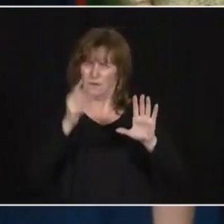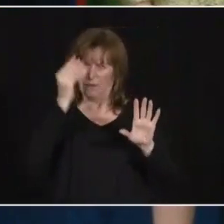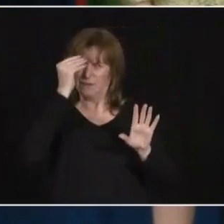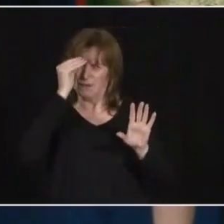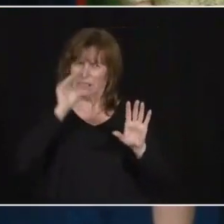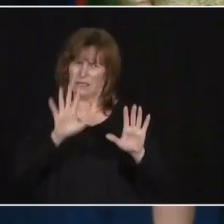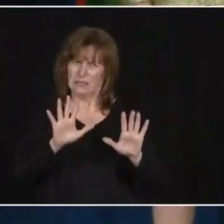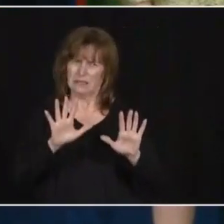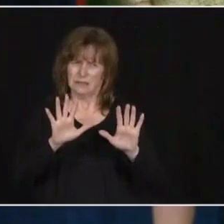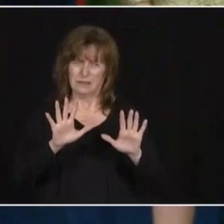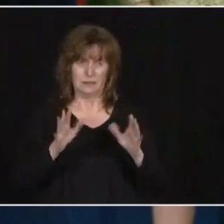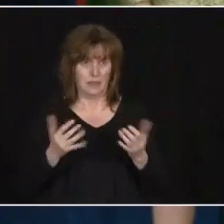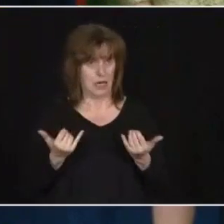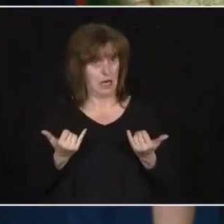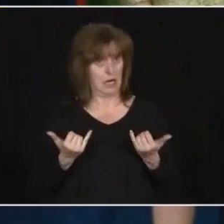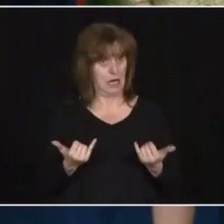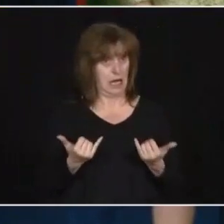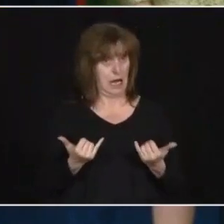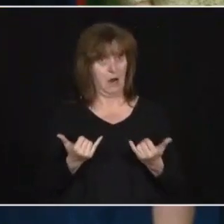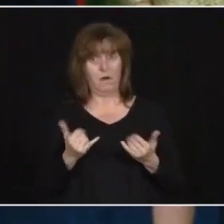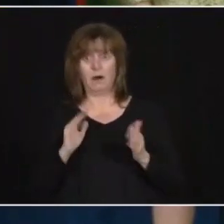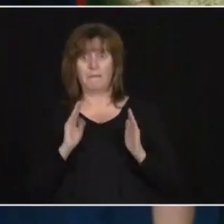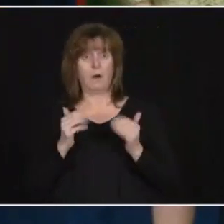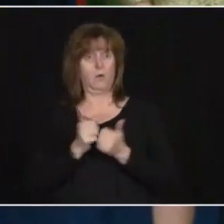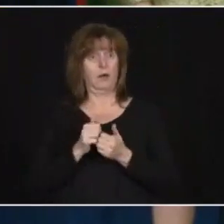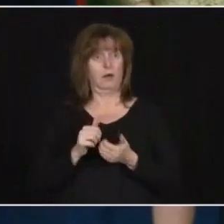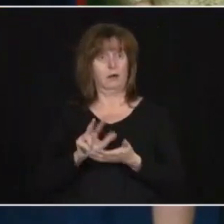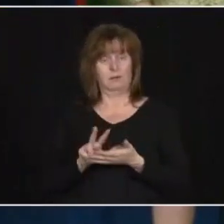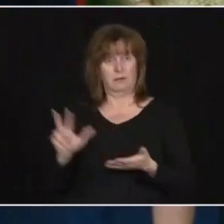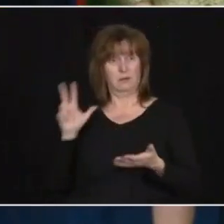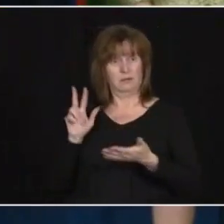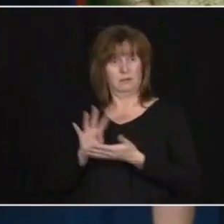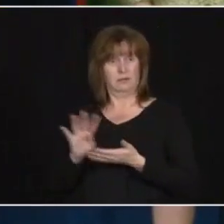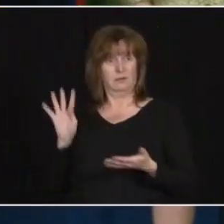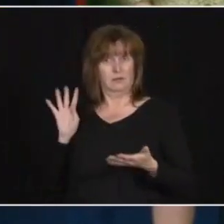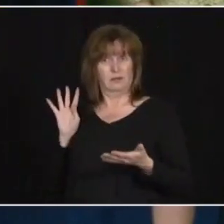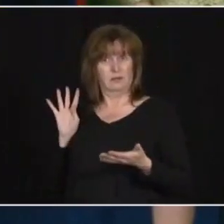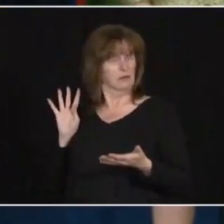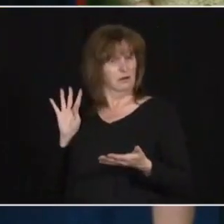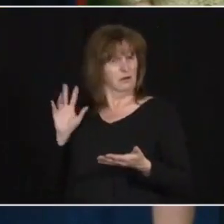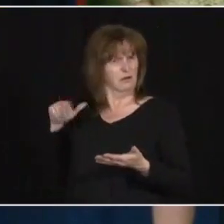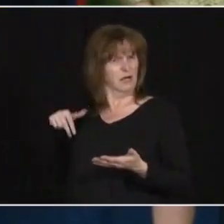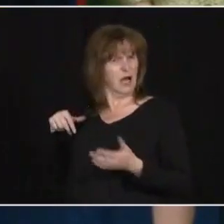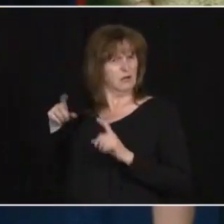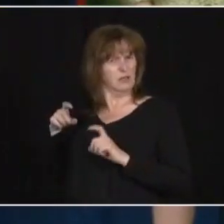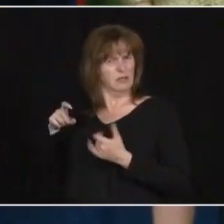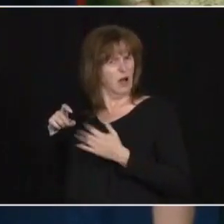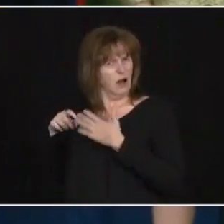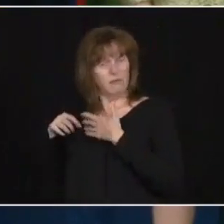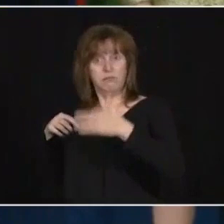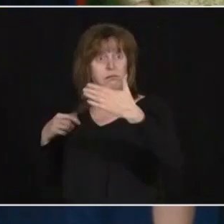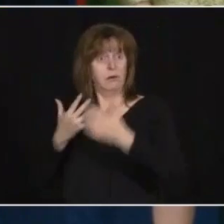If you compare it up to three weeks ago, four weeks ago, we were barely doing 3,000 and now